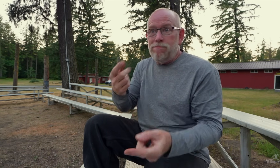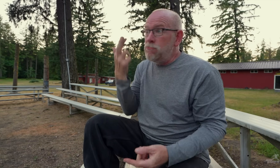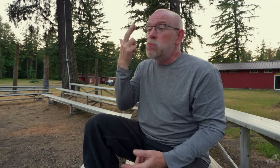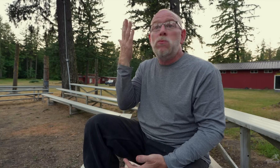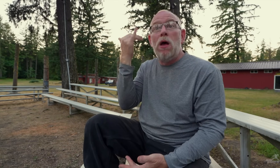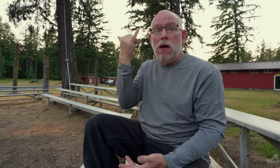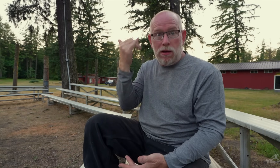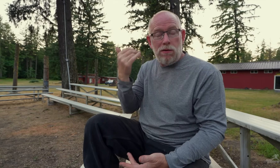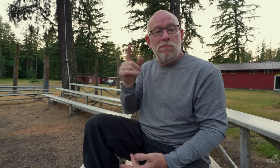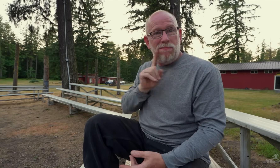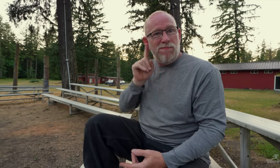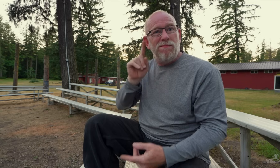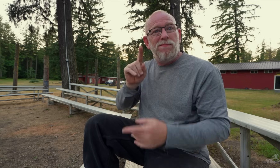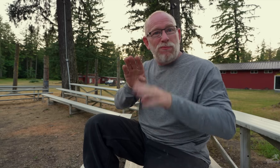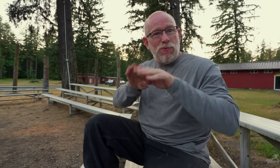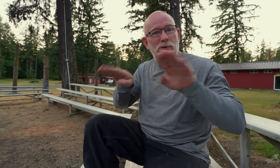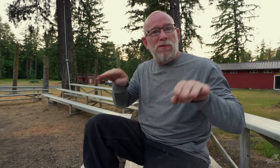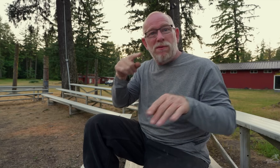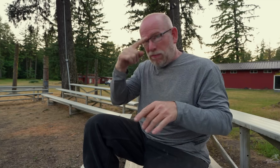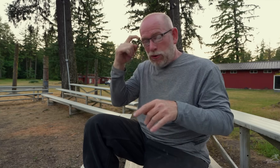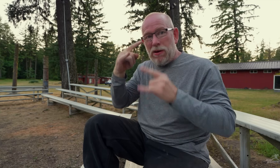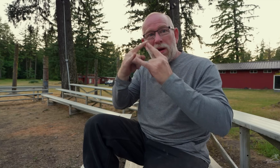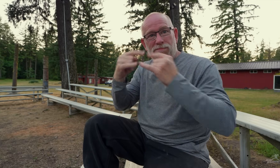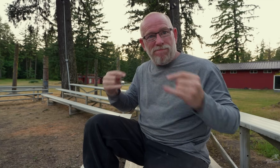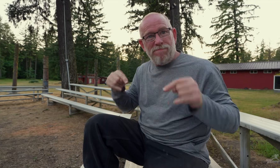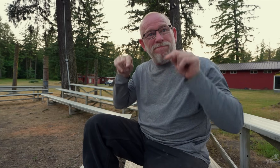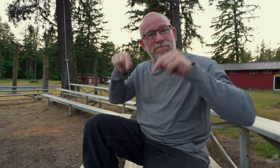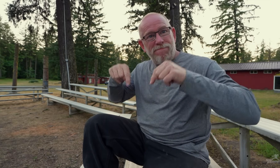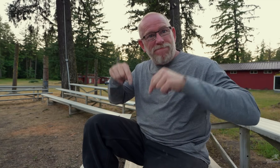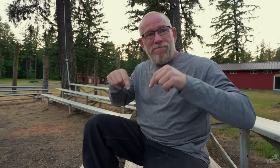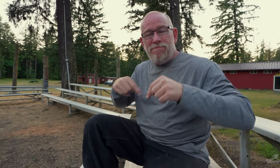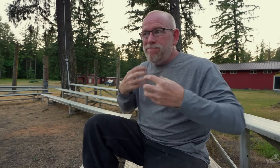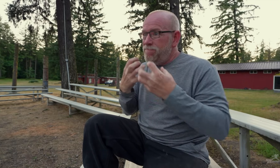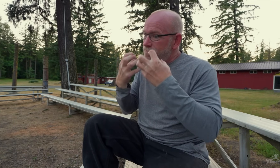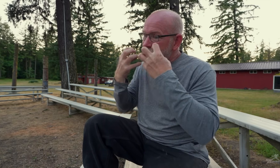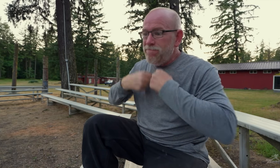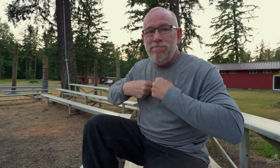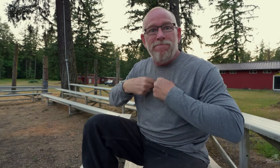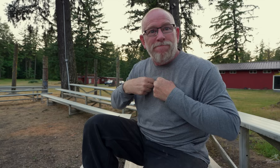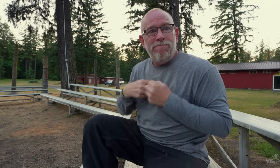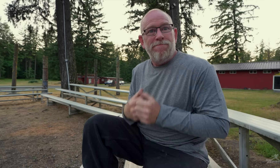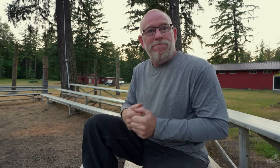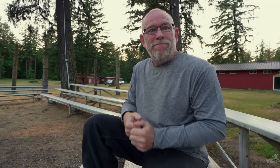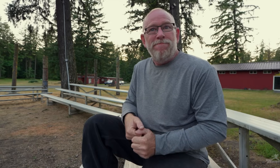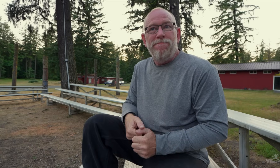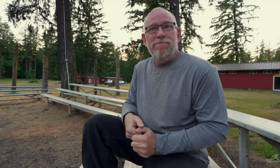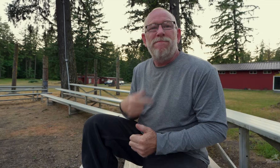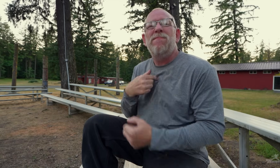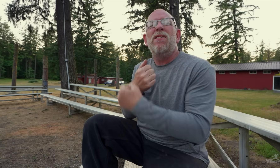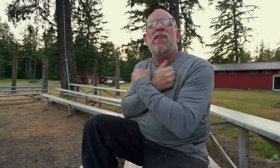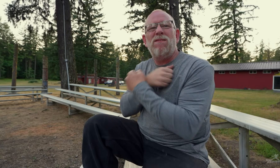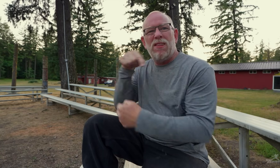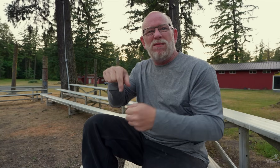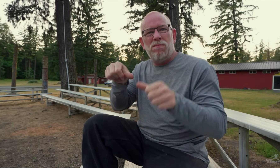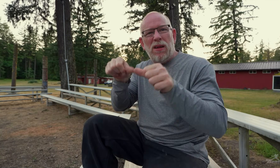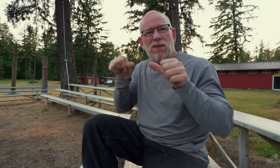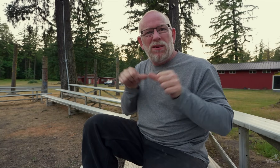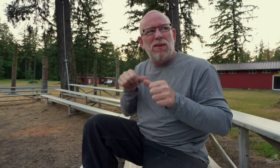I do it all for deaf children’s summer camps. It’s so cherished. I love everything about this place —